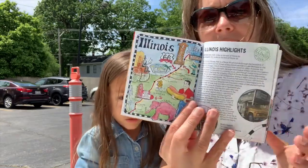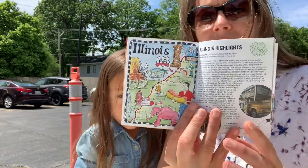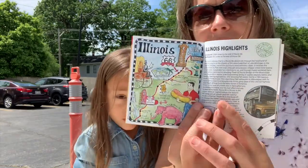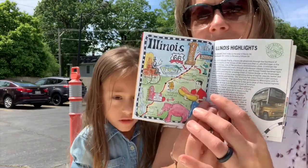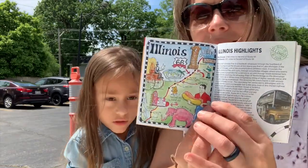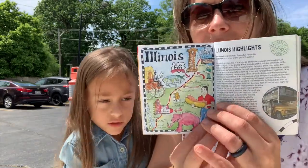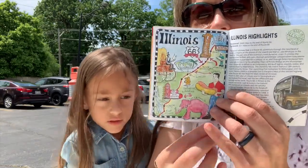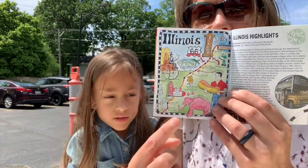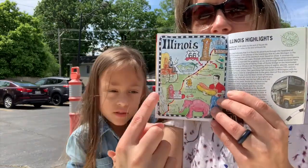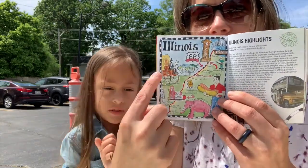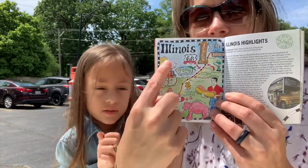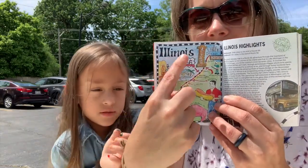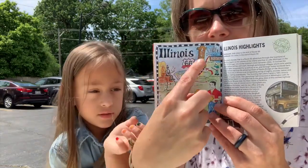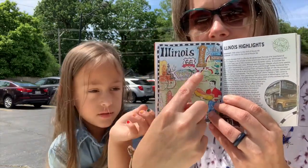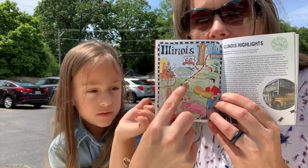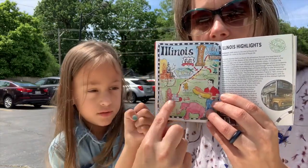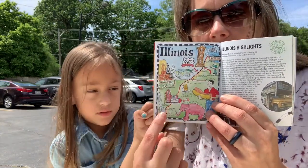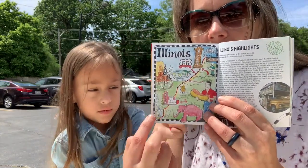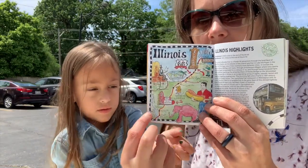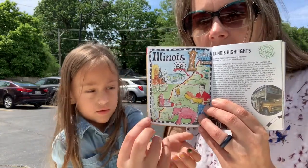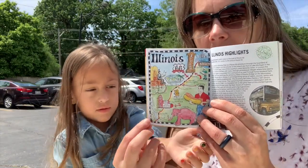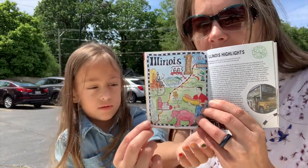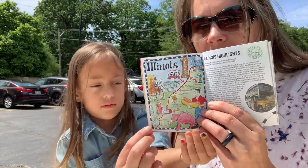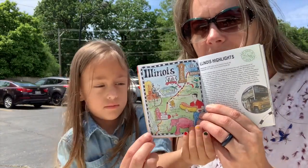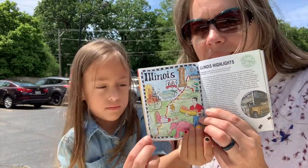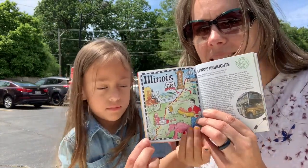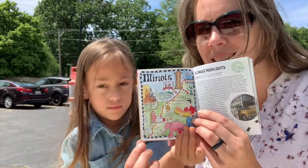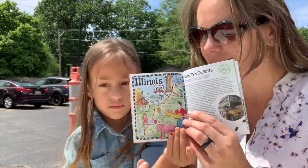In this book has state of Illinois here.